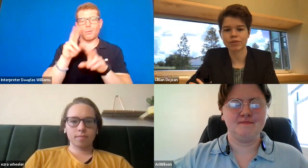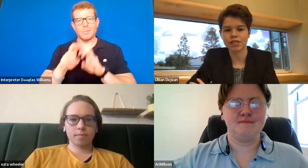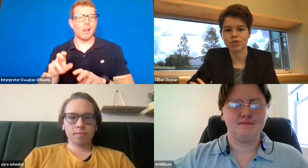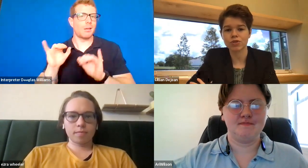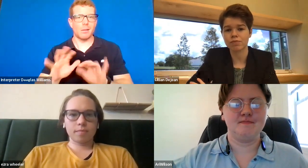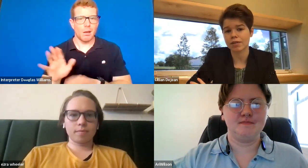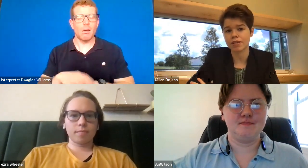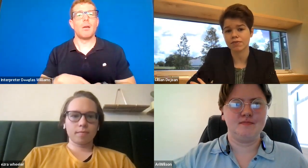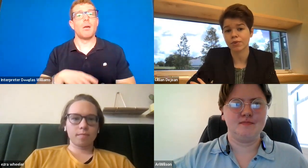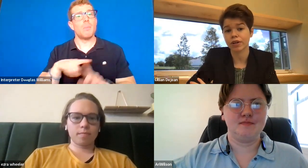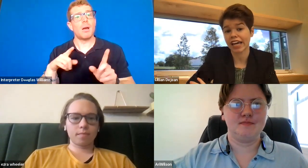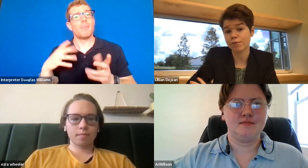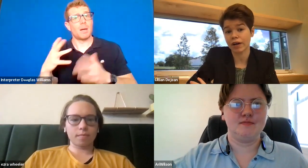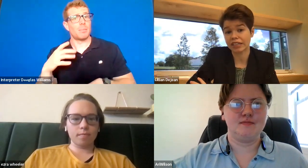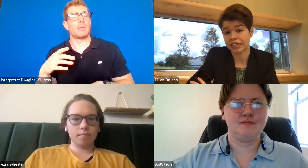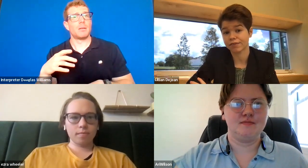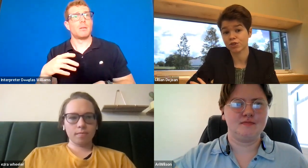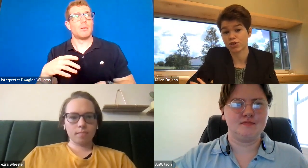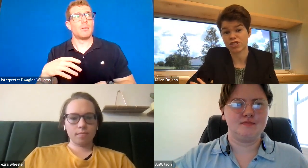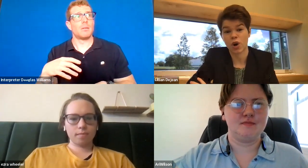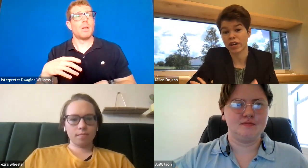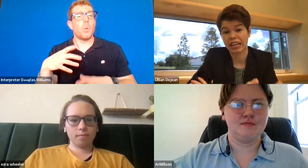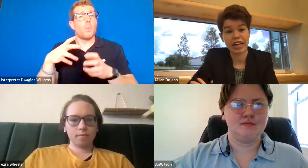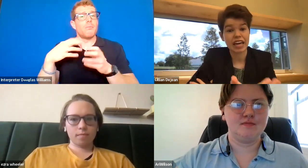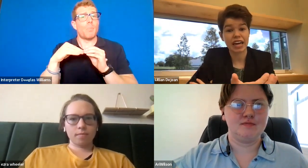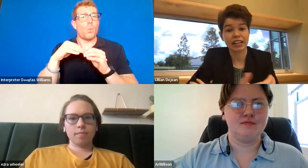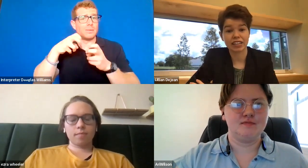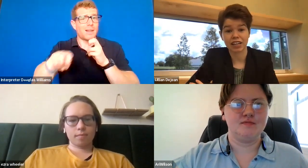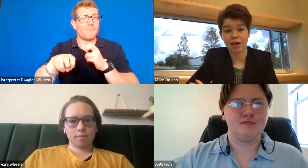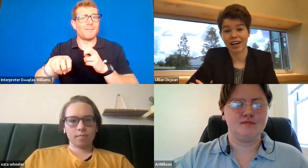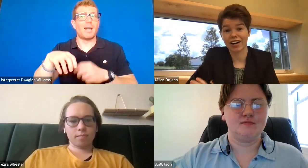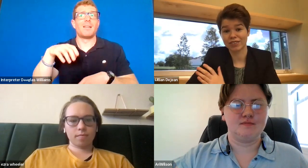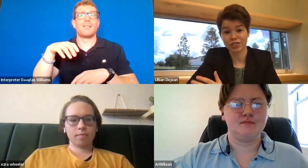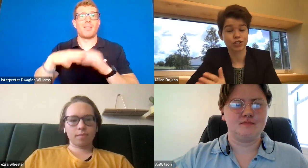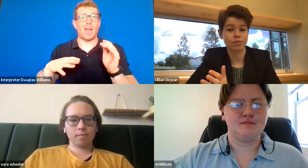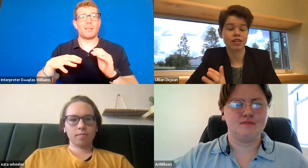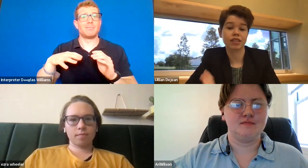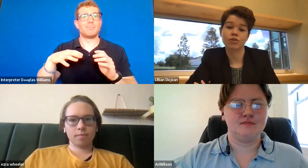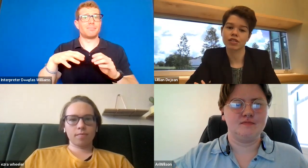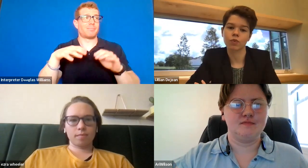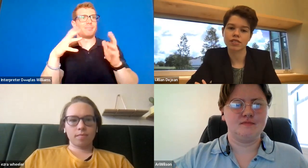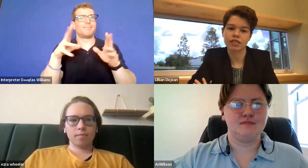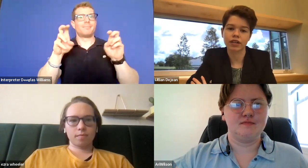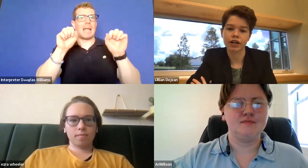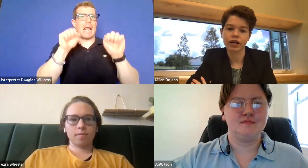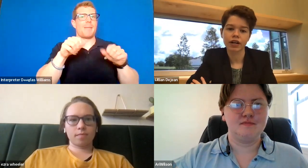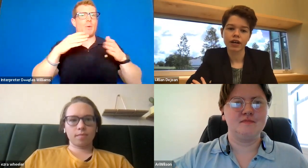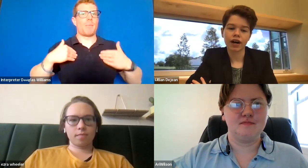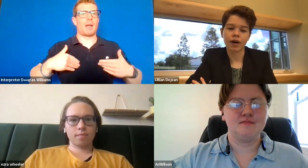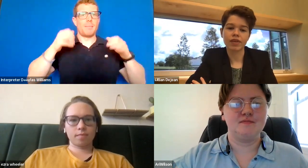Then maybe if you were an able body to individual just going and coming out to your Gp. that you see once a year,